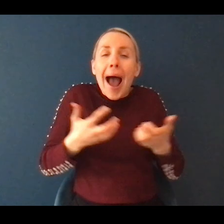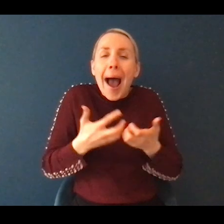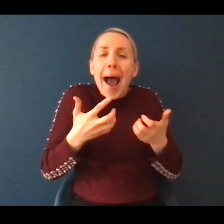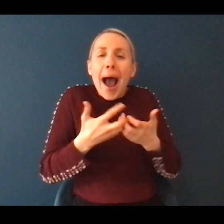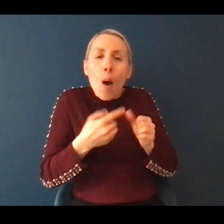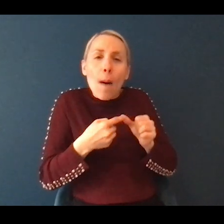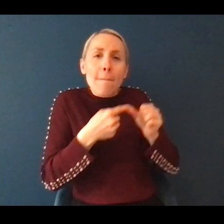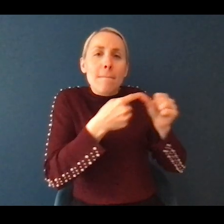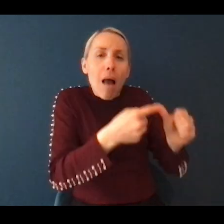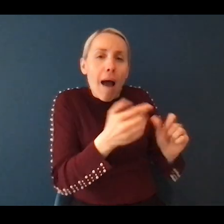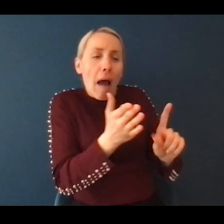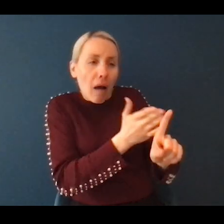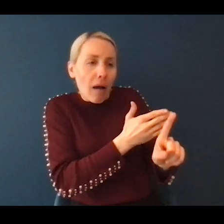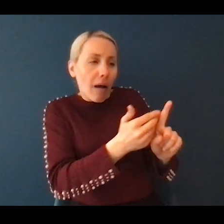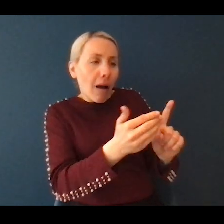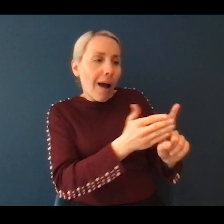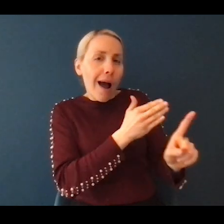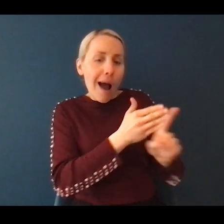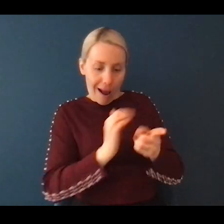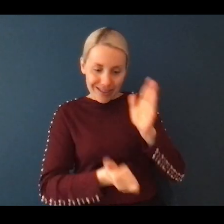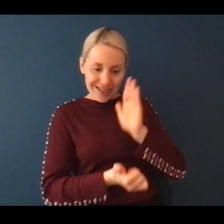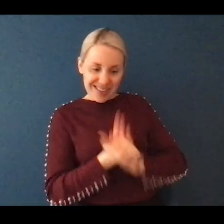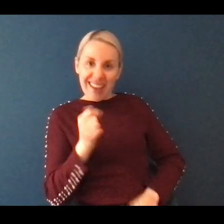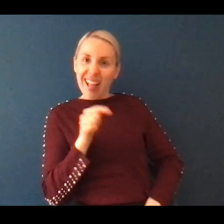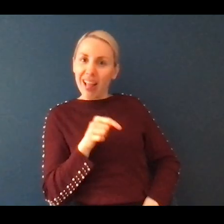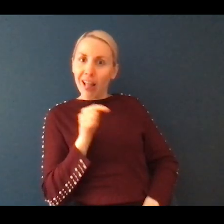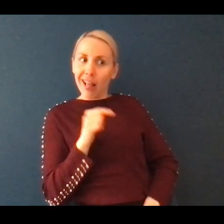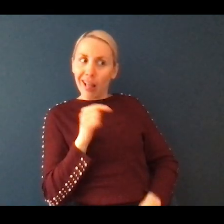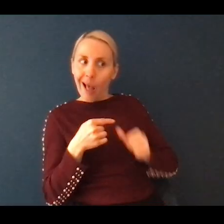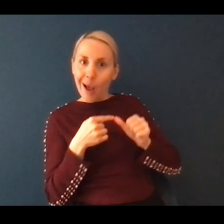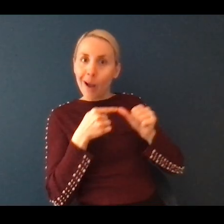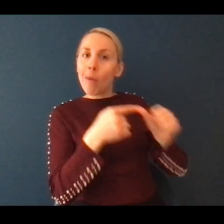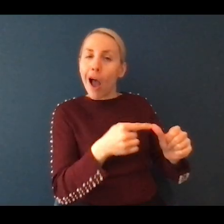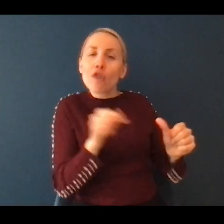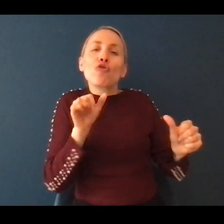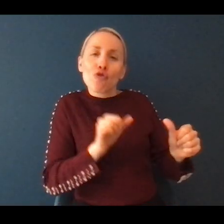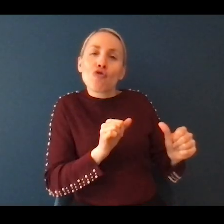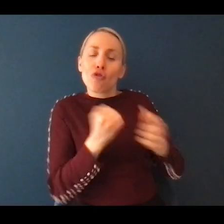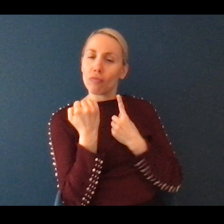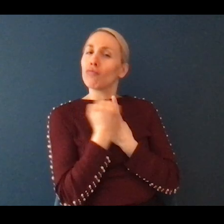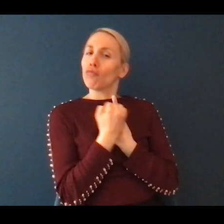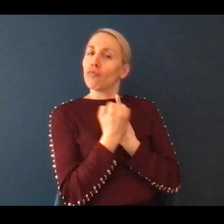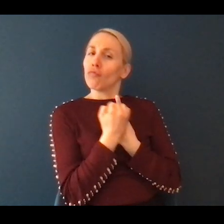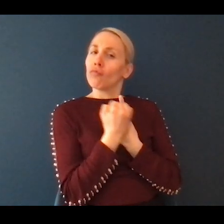try and convince someone to give me the money to produce the work so um that you know for